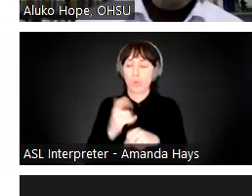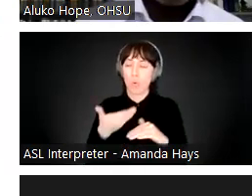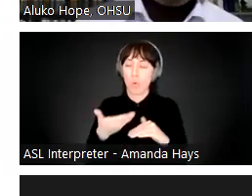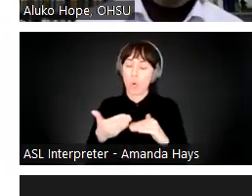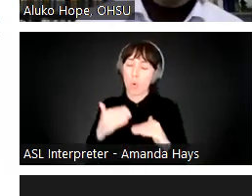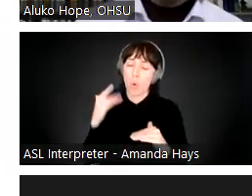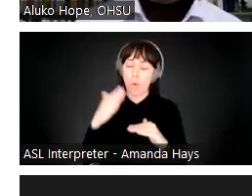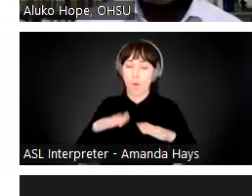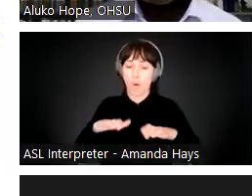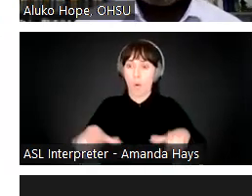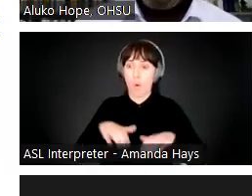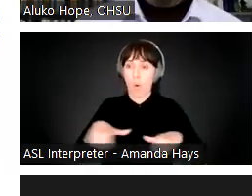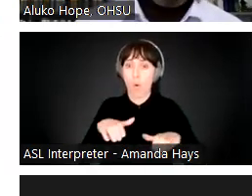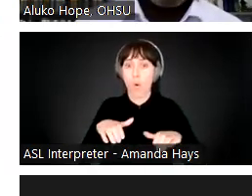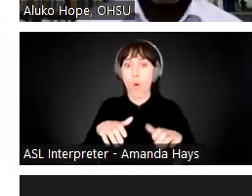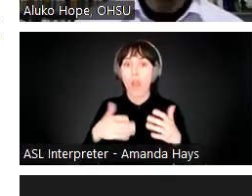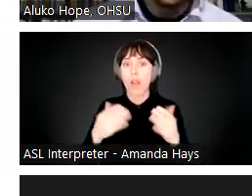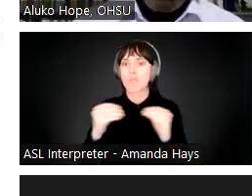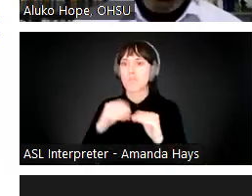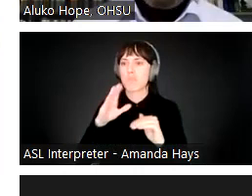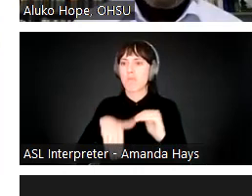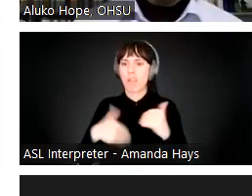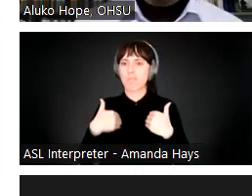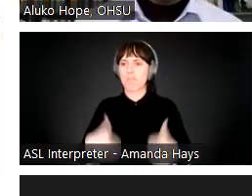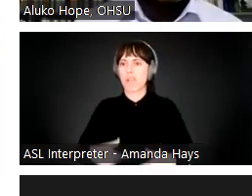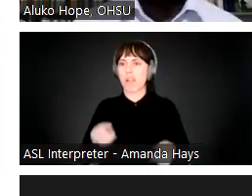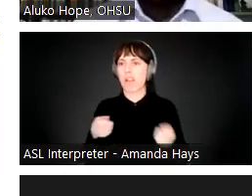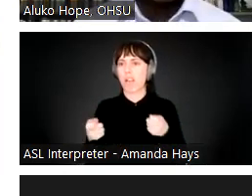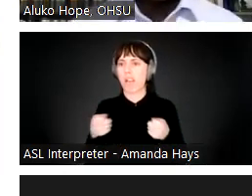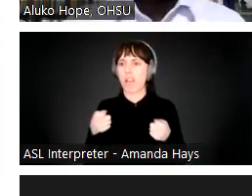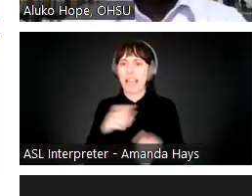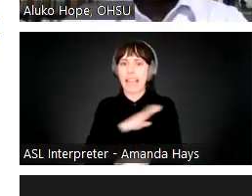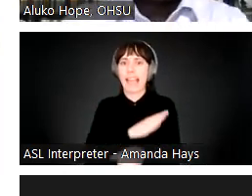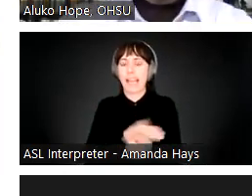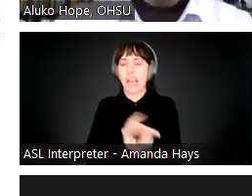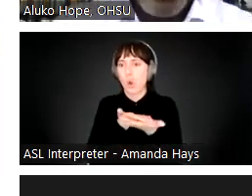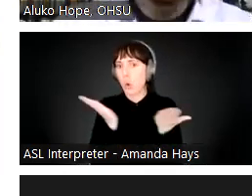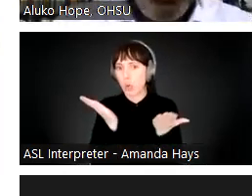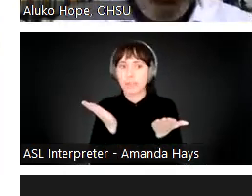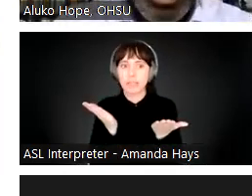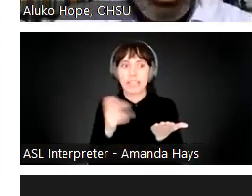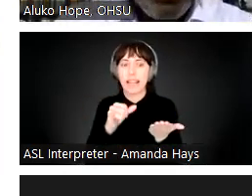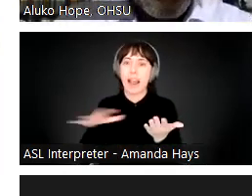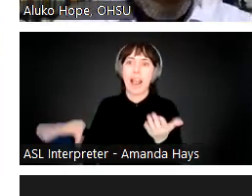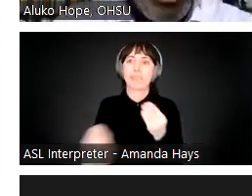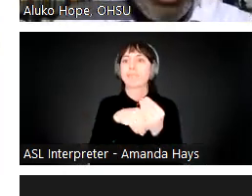their energy, what their energy system can bear and then, in that context, they really can have a lot of other symptoms